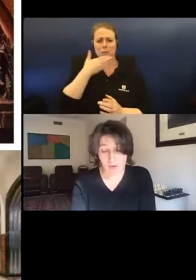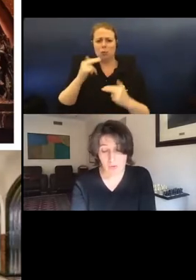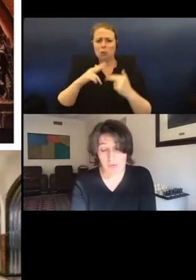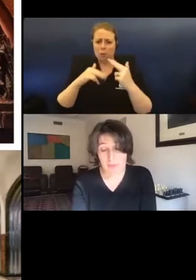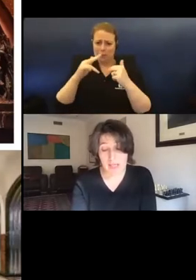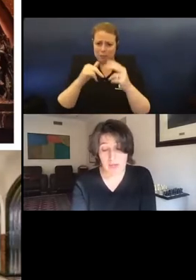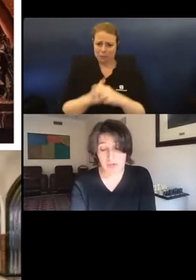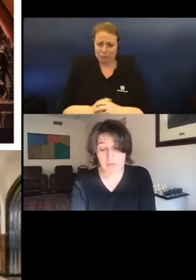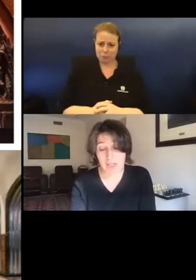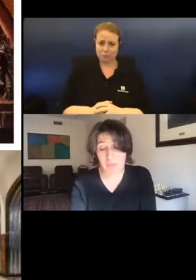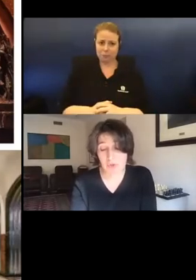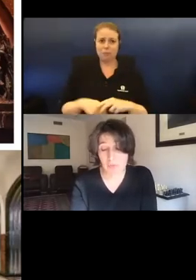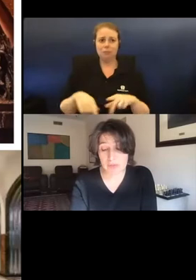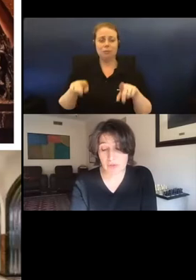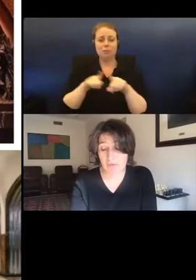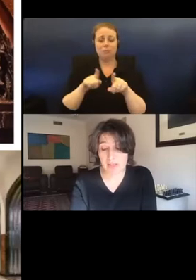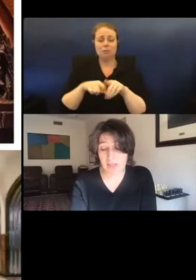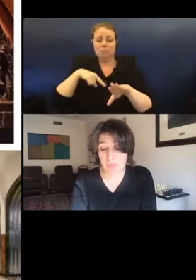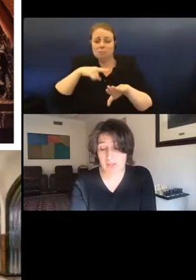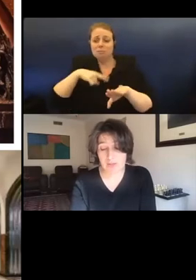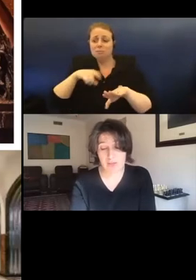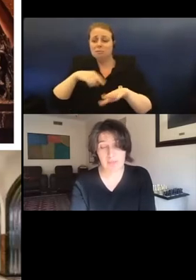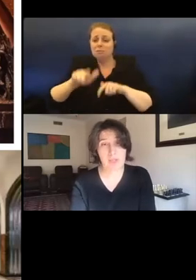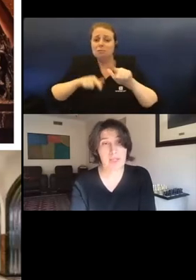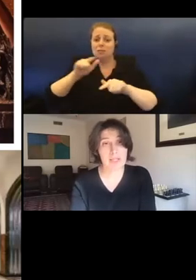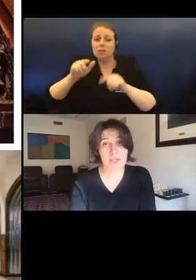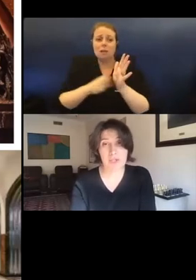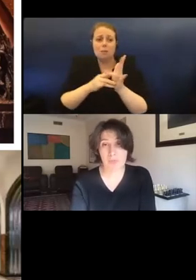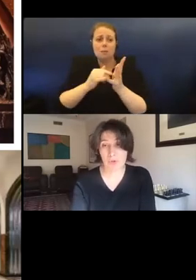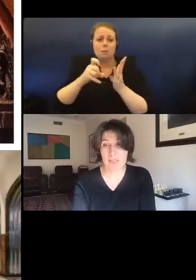spending hours traveling in moscow metro every day with this incredible architecture and monuments